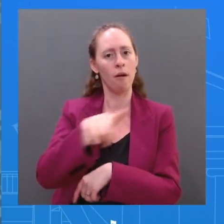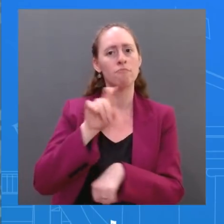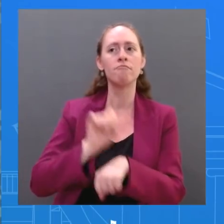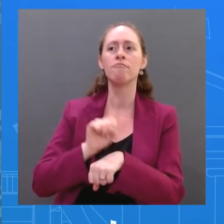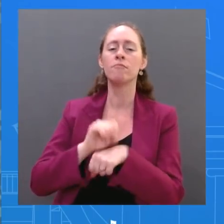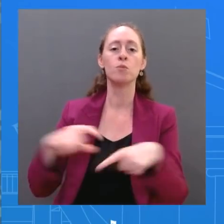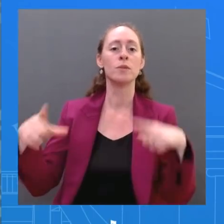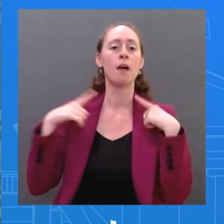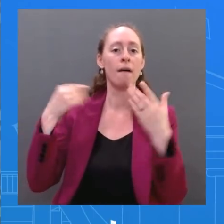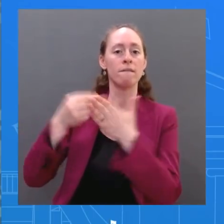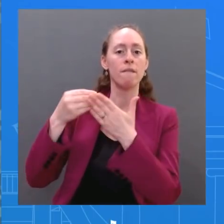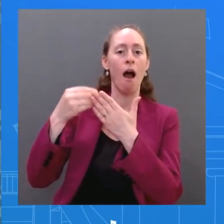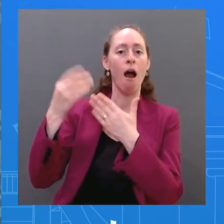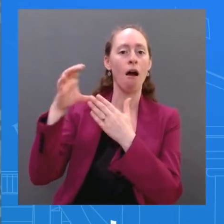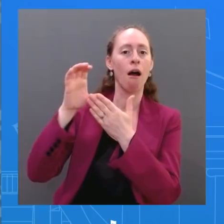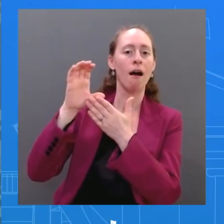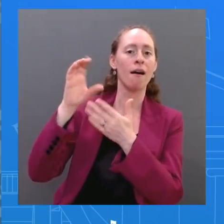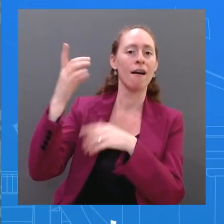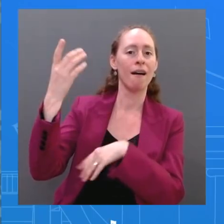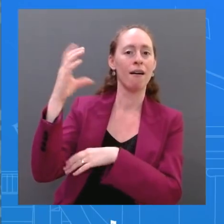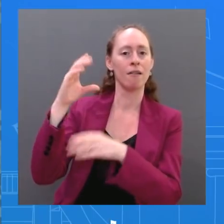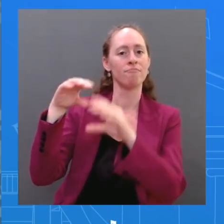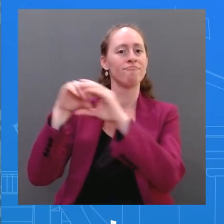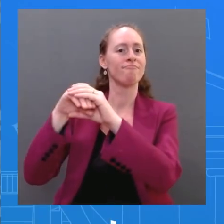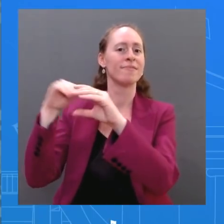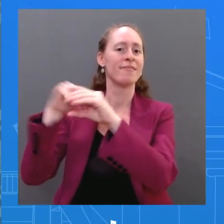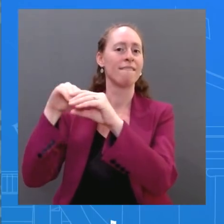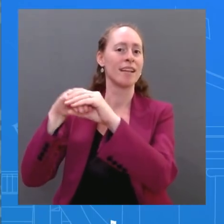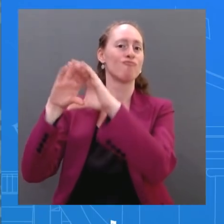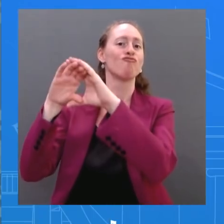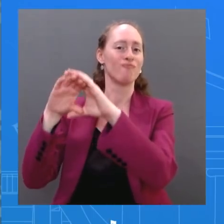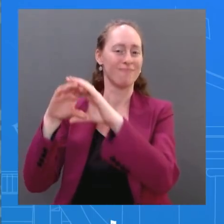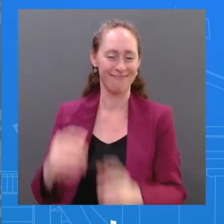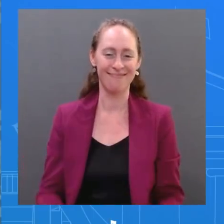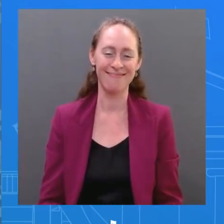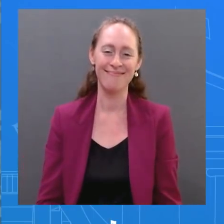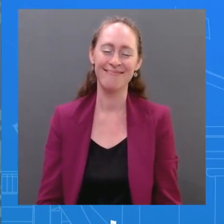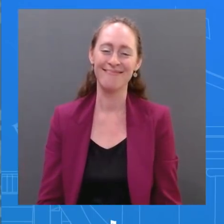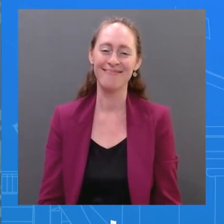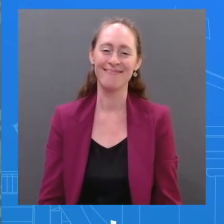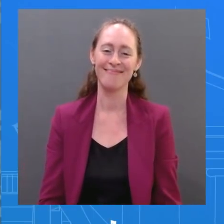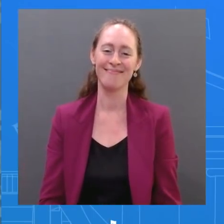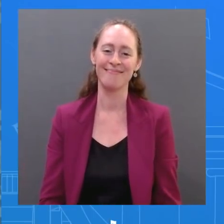has done to make sure that we protect those pensions. And so that is such an important message